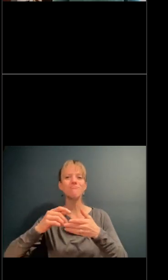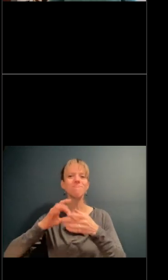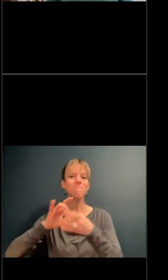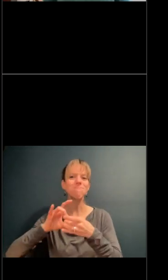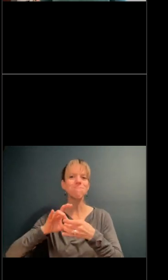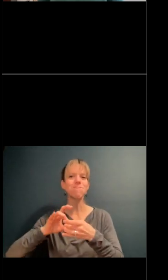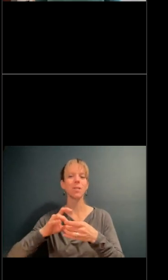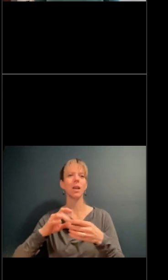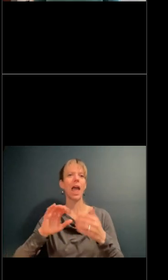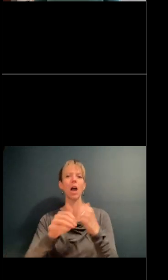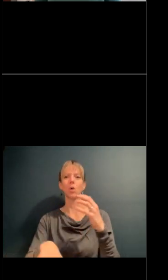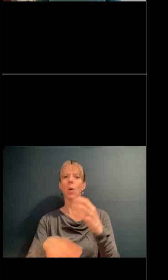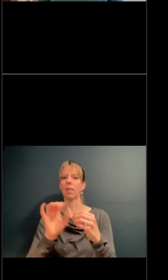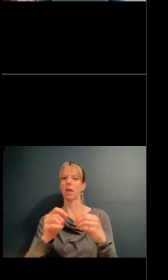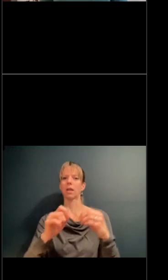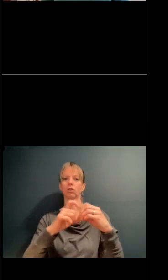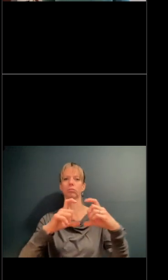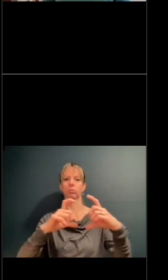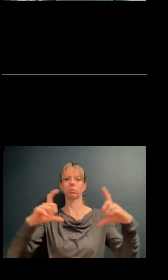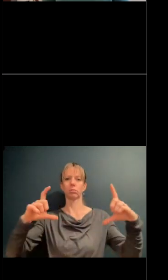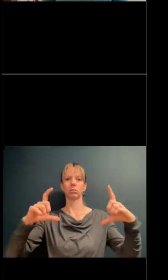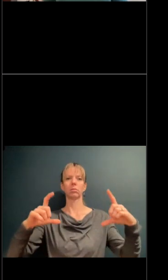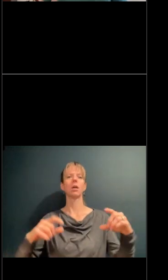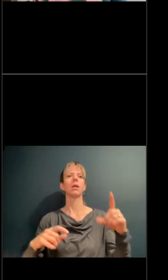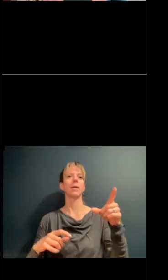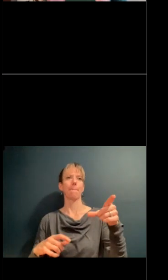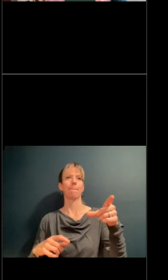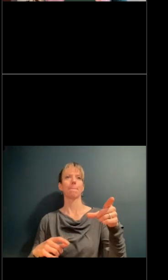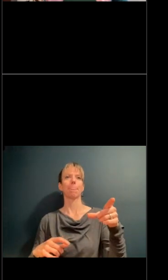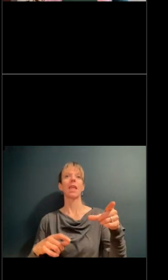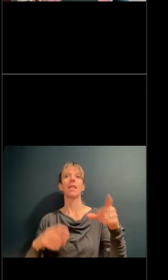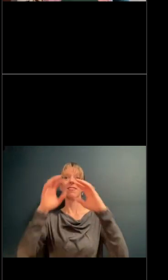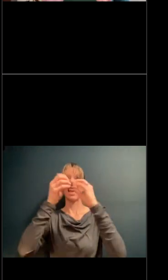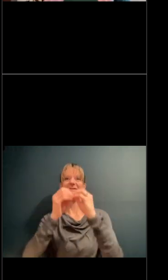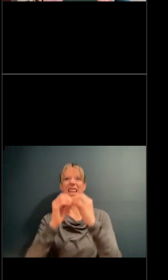Here, too, I think I found the data bear out that these relationships can be so